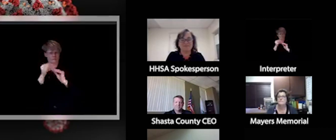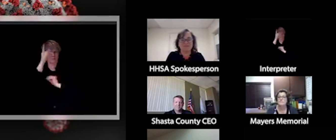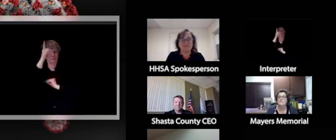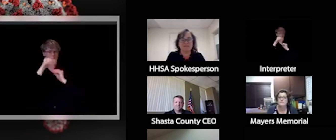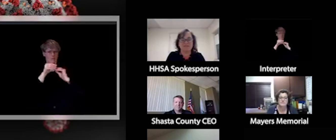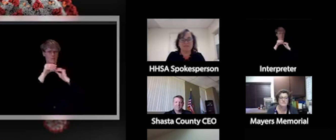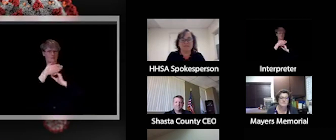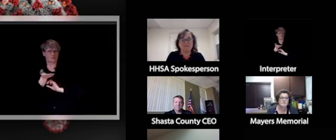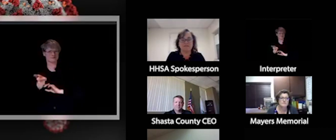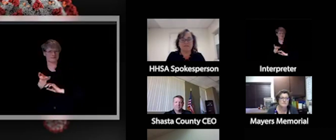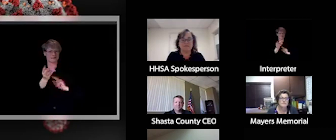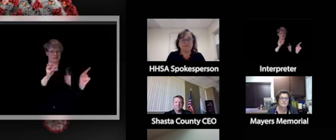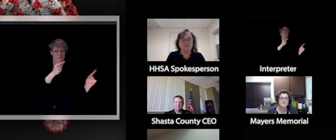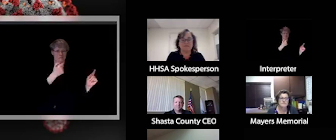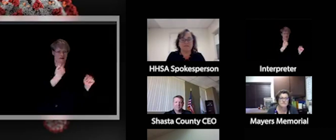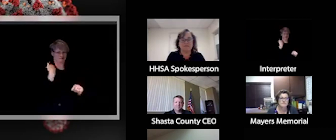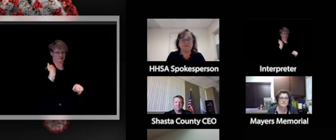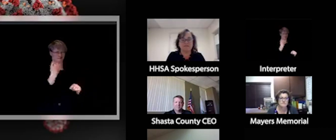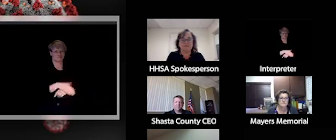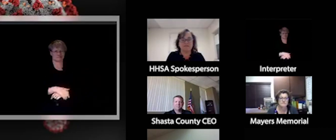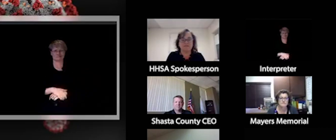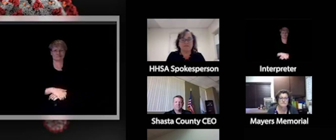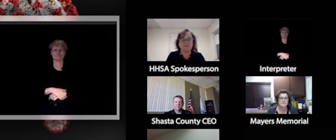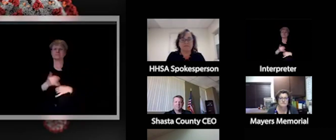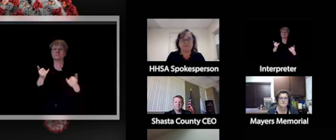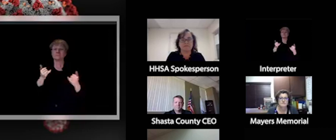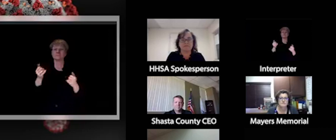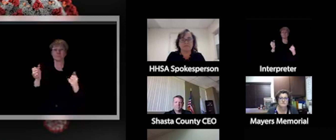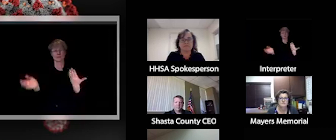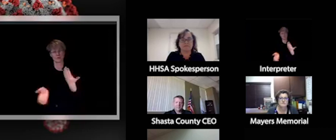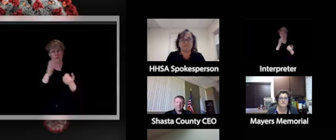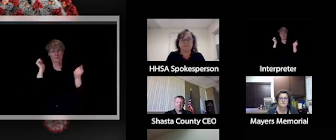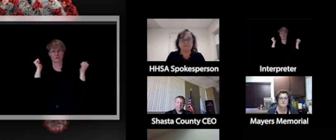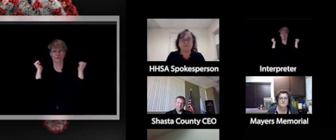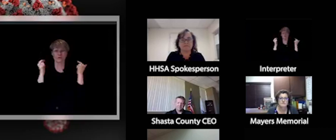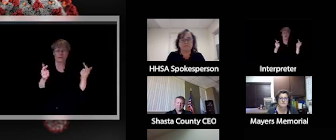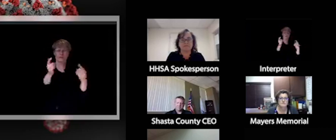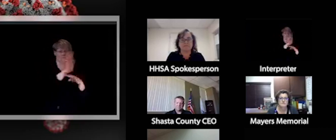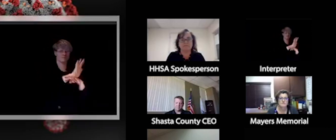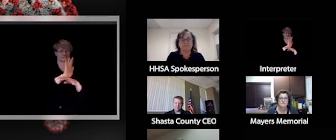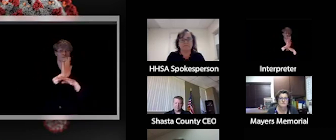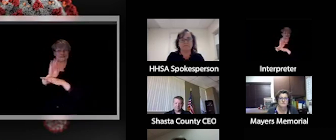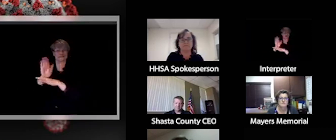all businesses are now allowed to be open. There are very few that are not allowed, but